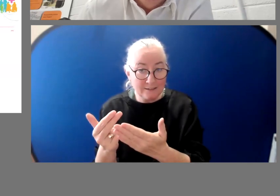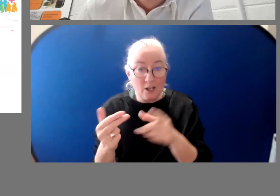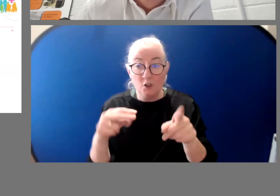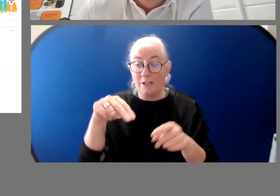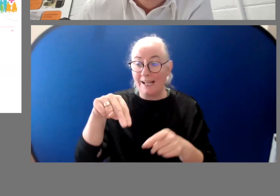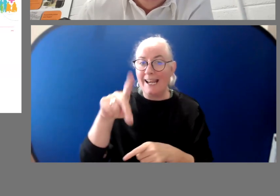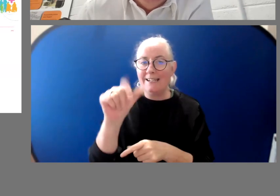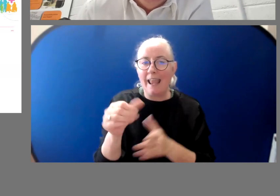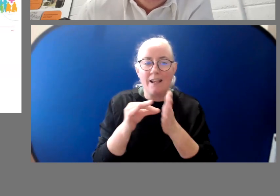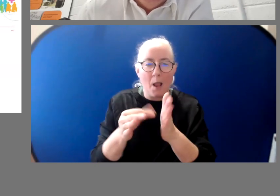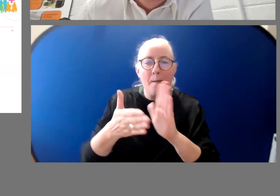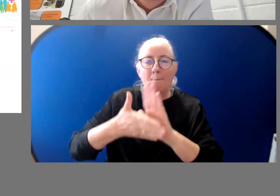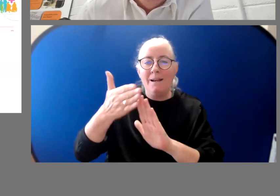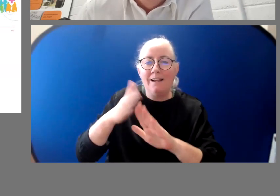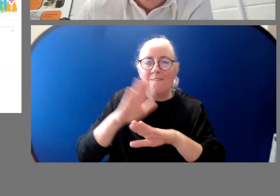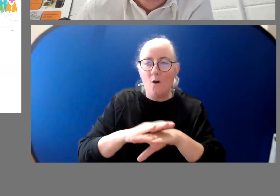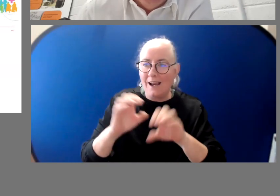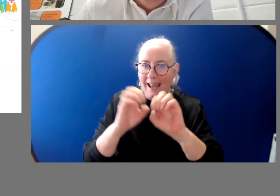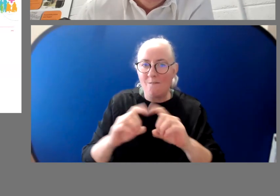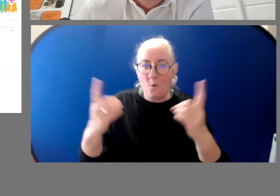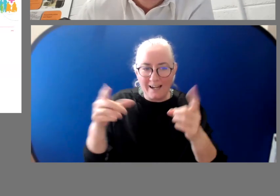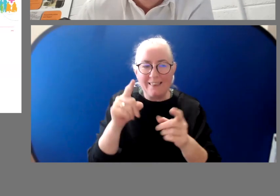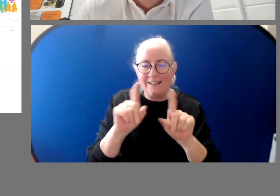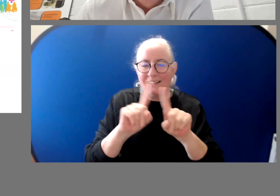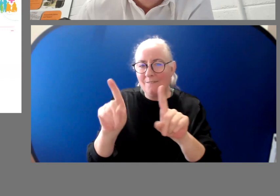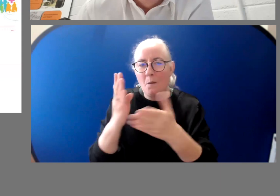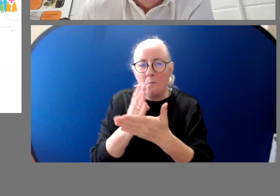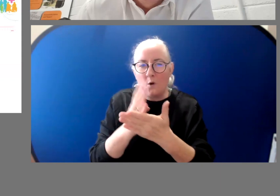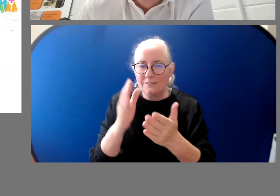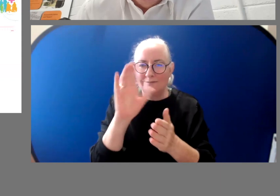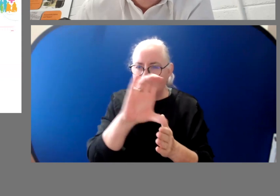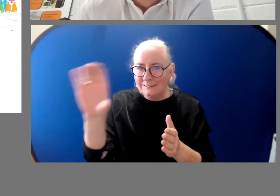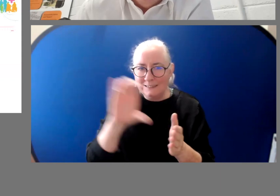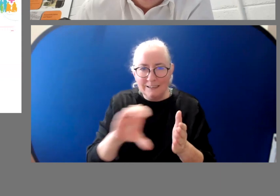called Building for Everyone which is a series of booklets around Universal Design and we also